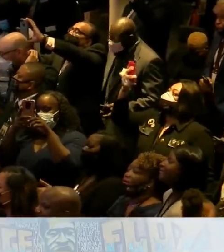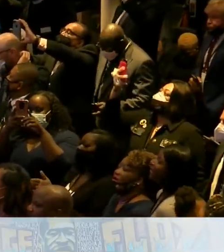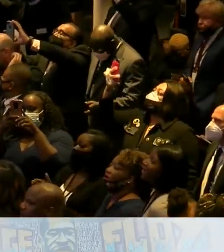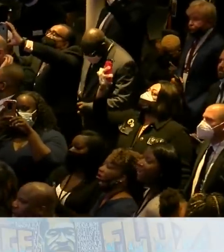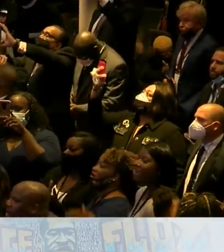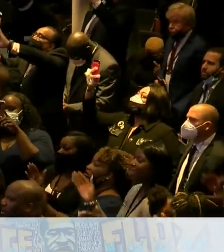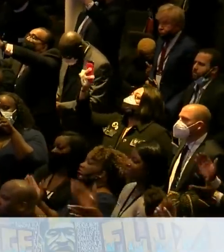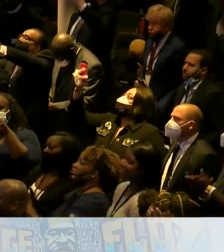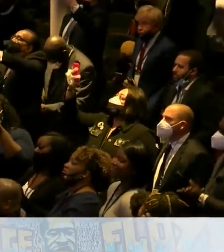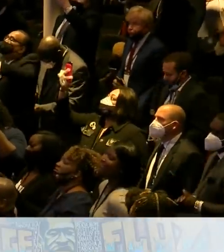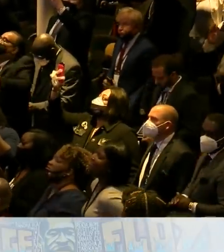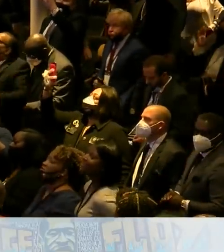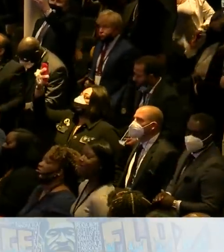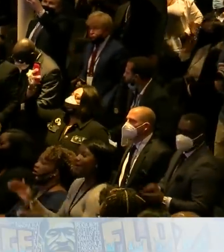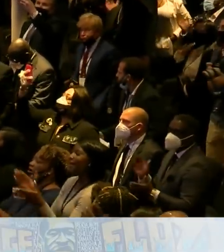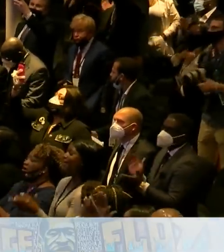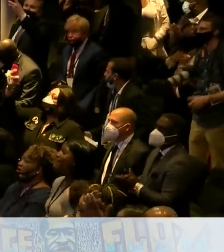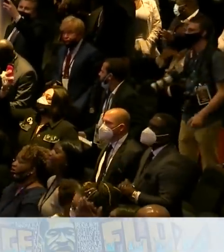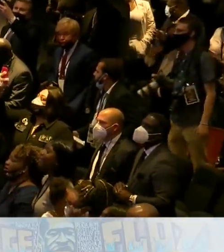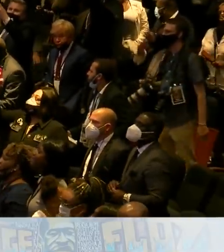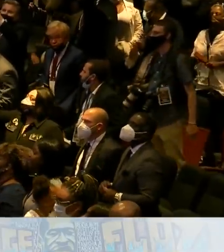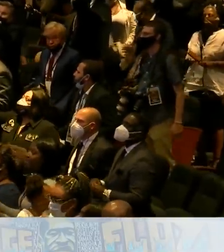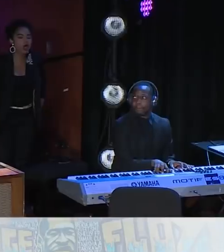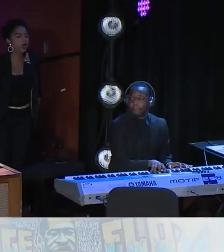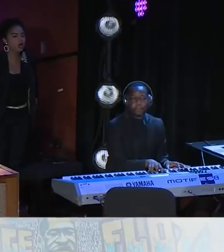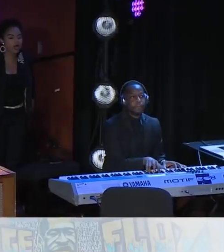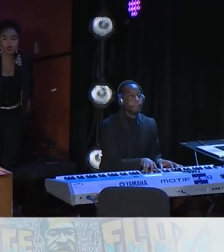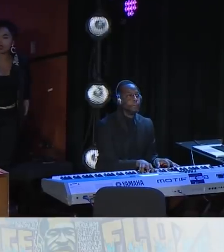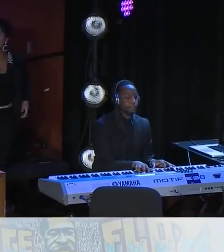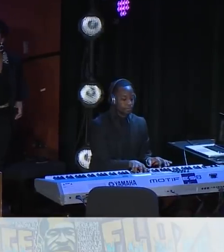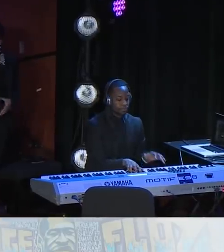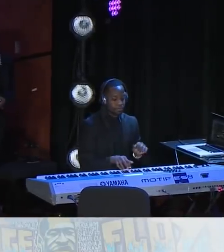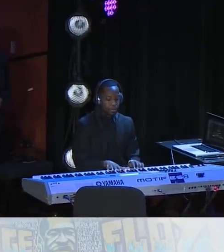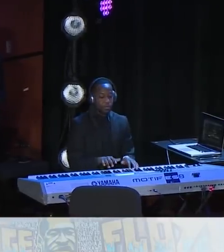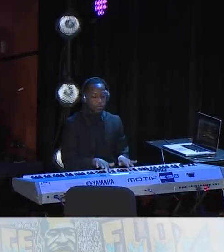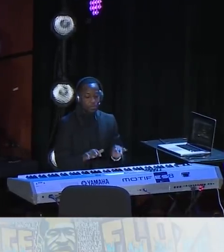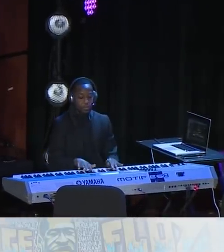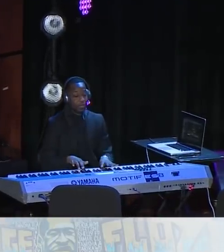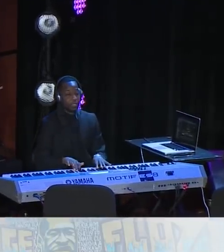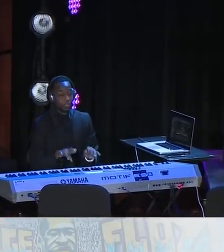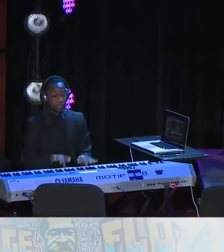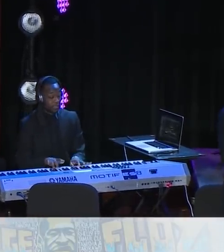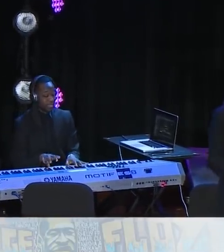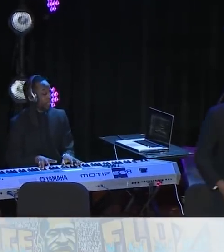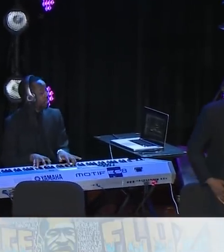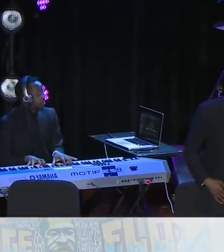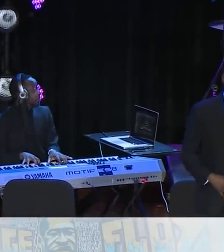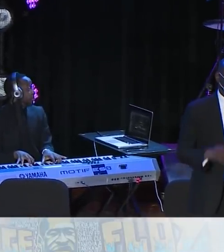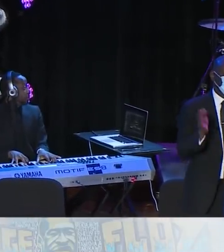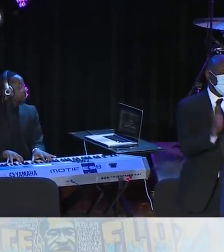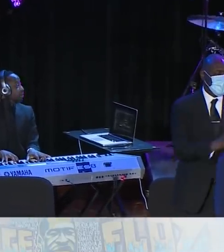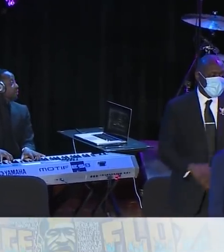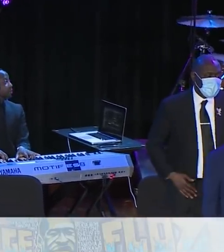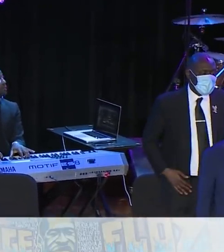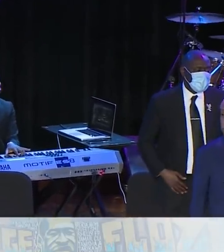SING HALLELUJAH TO OUR GOD. GLORY HALLELUJAH IS TO OUR GOD. EVERY PRAISE, EVERY PRAISE,